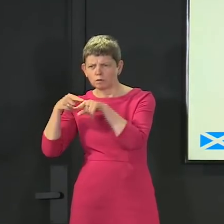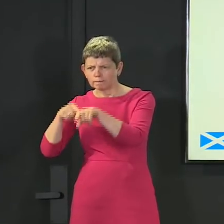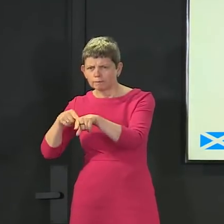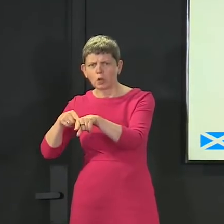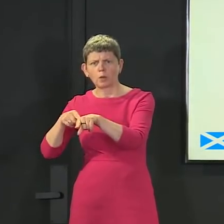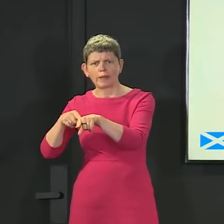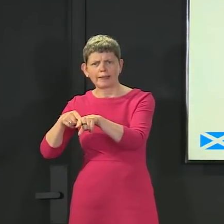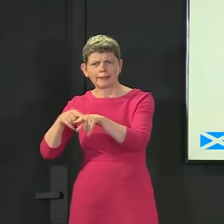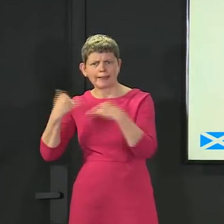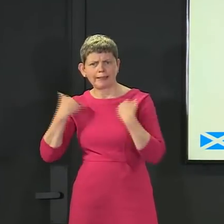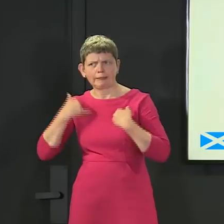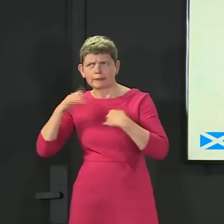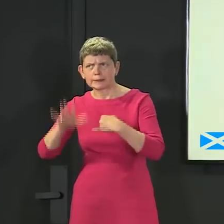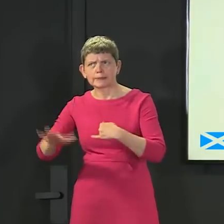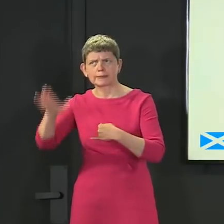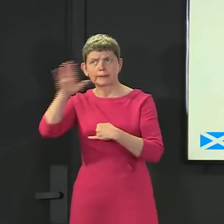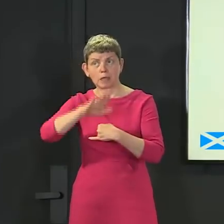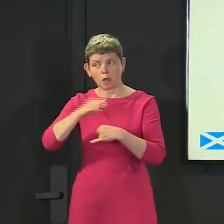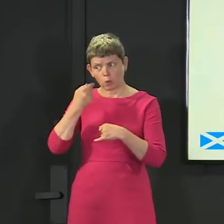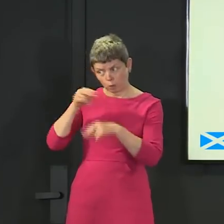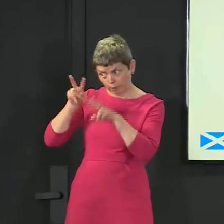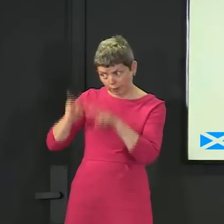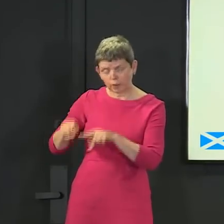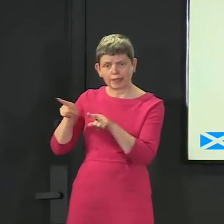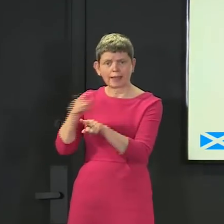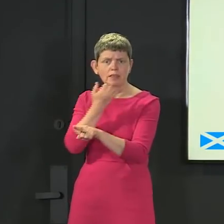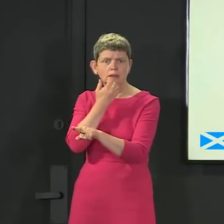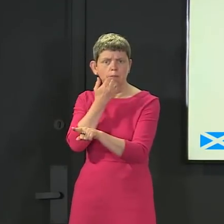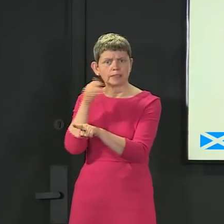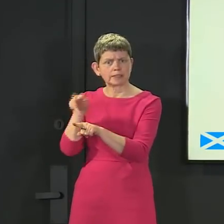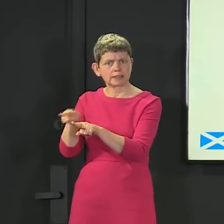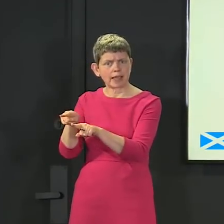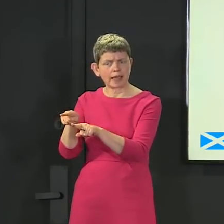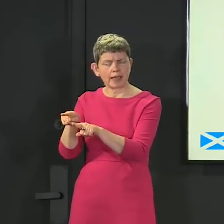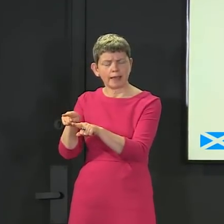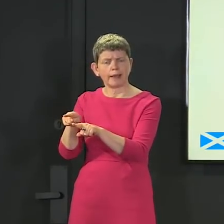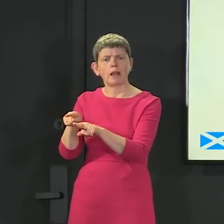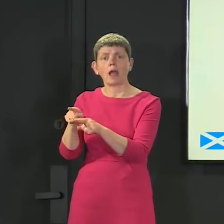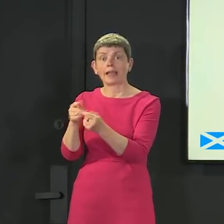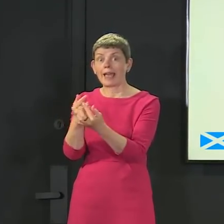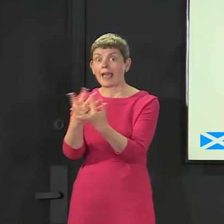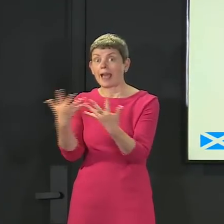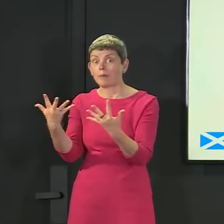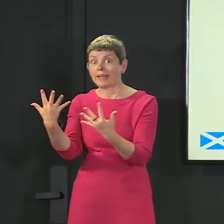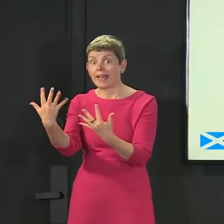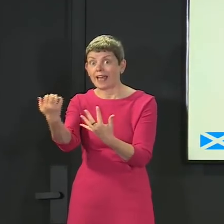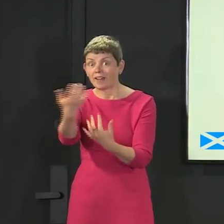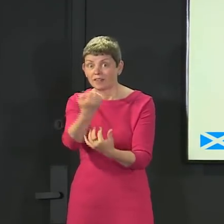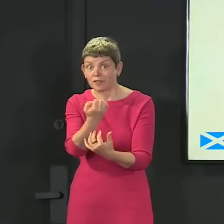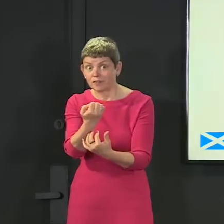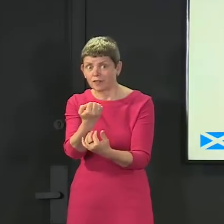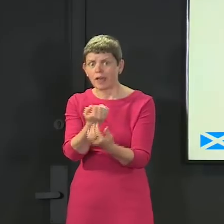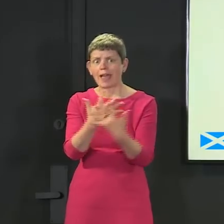cases that we're seeing on a daily basis translate into hospitalization or the need for care in ICU